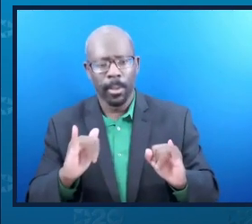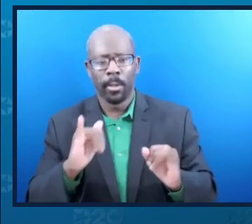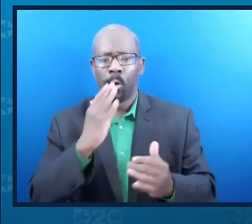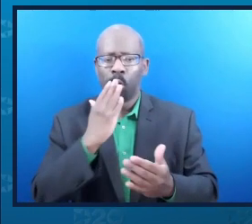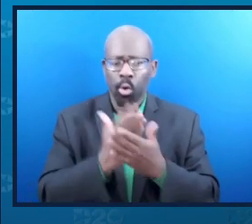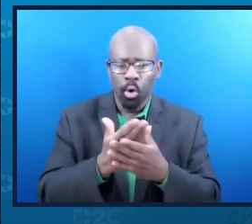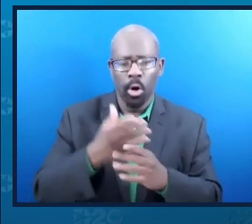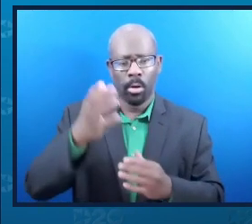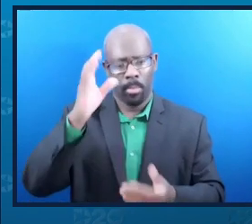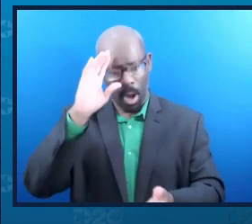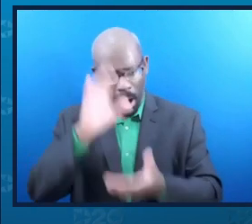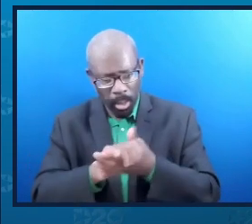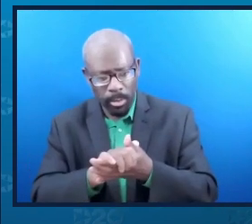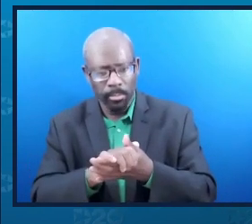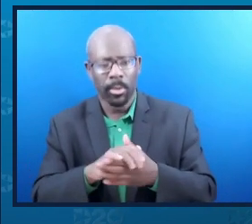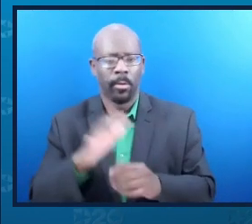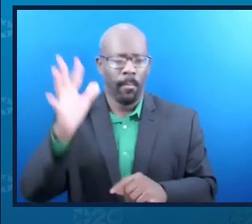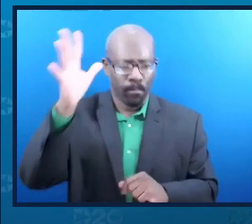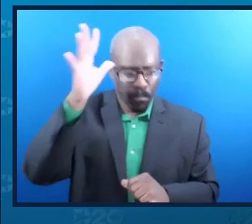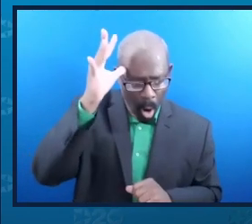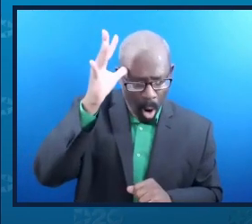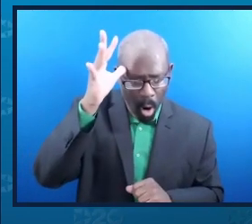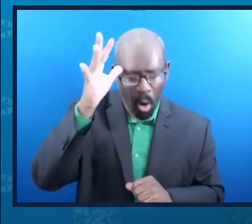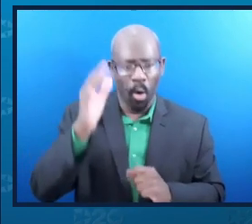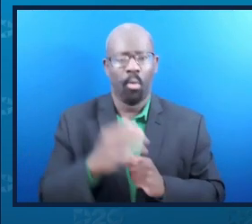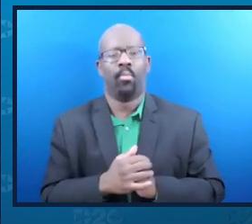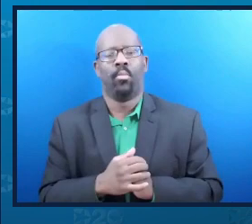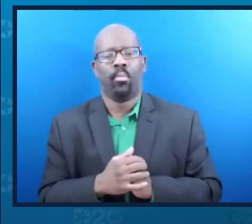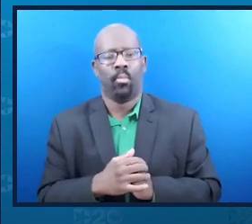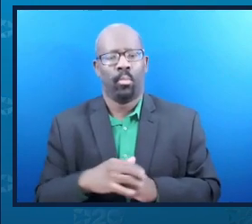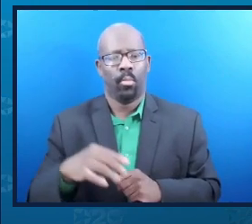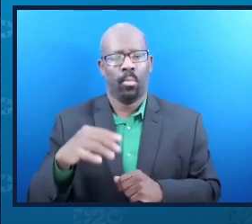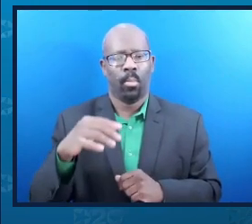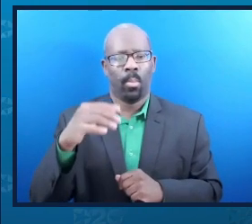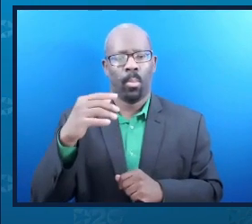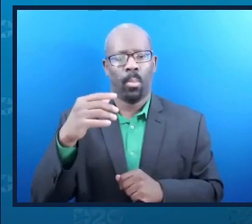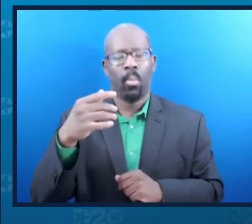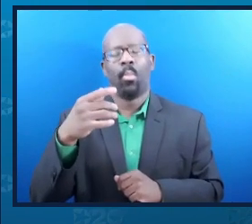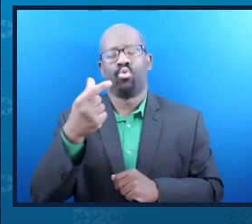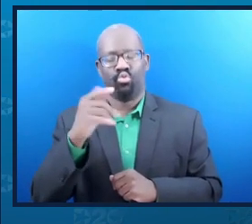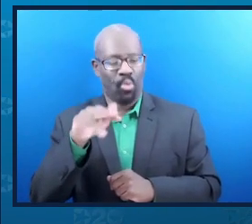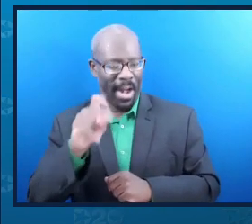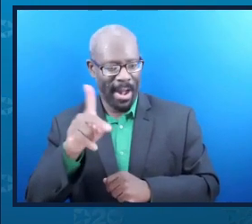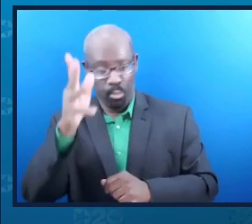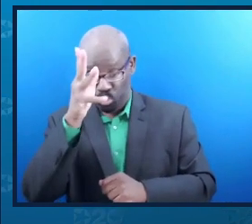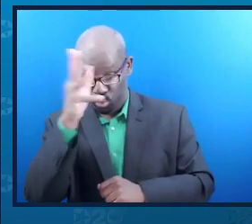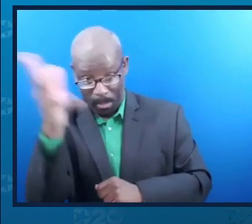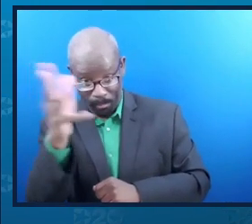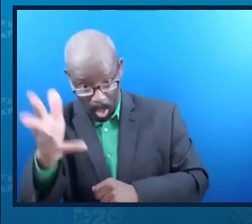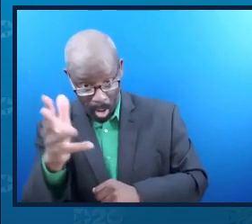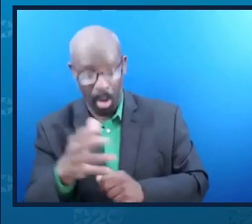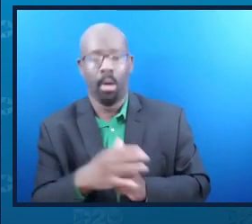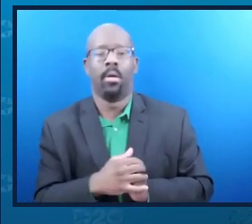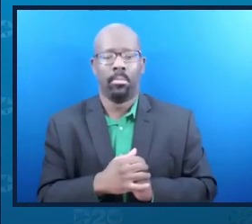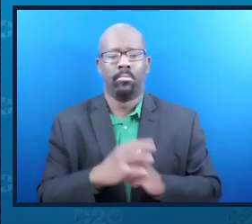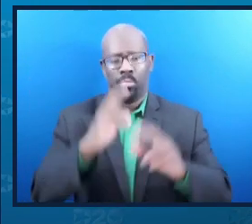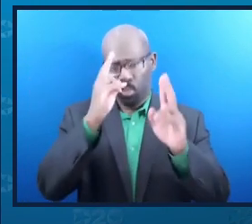HUSBAND, FATHER AND GRANDFATHER. A GRATEFUL NATION THANKS VICE